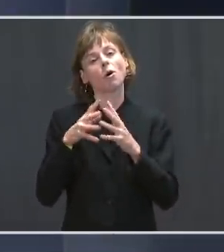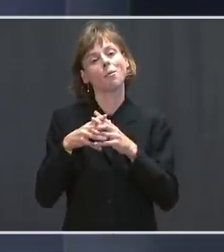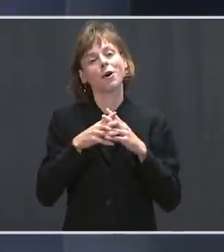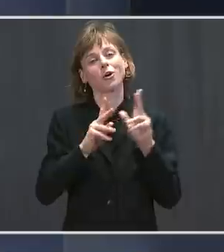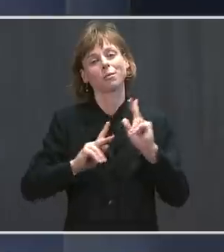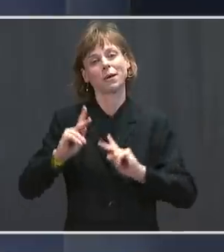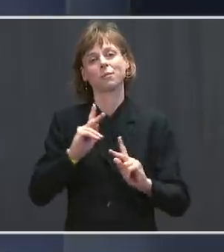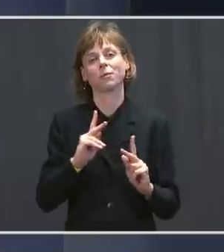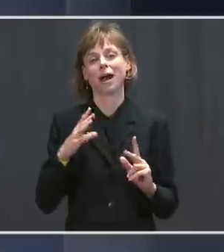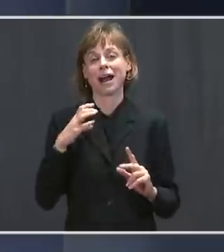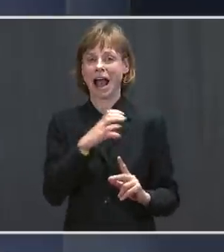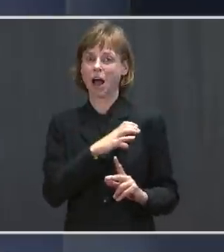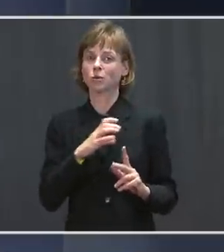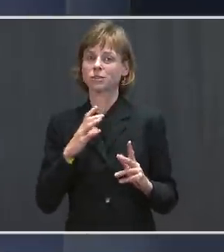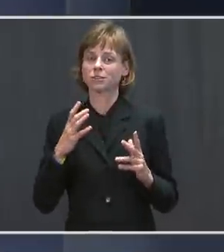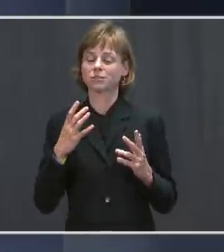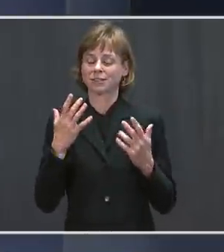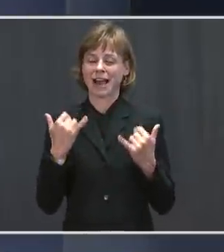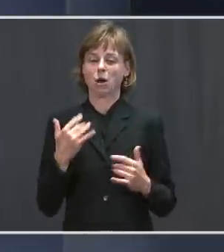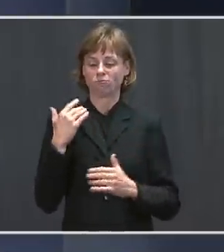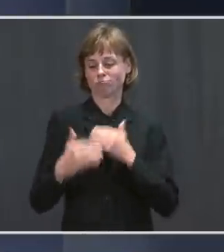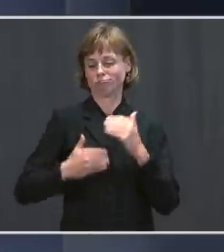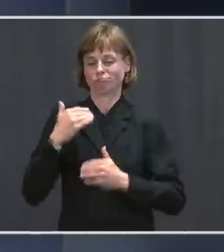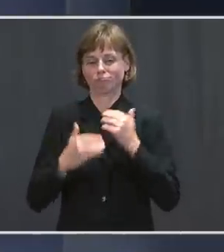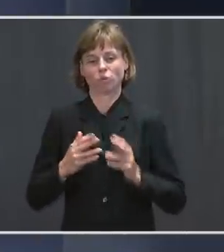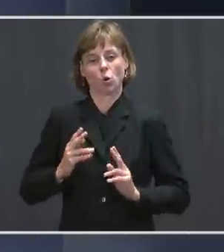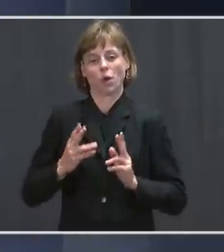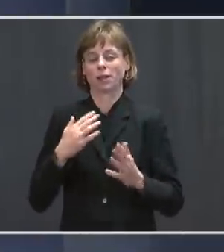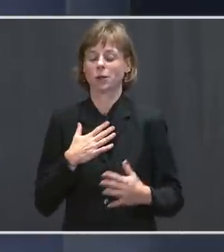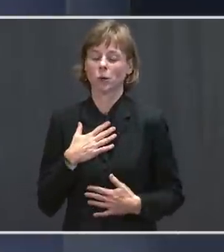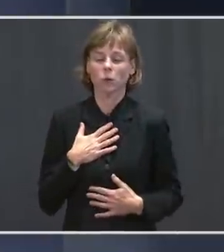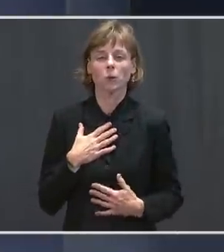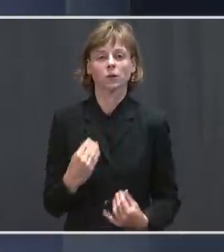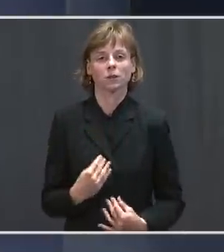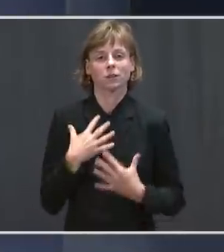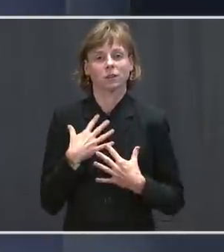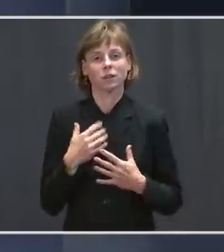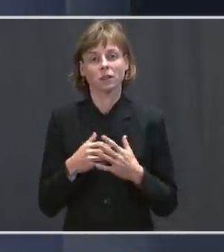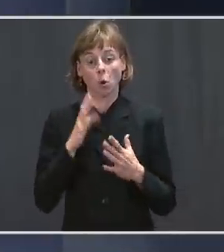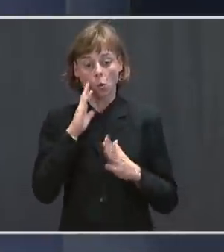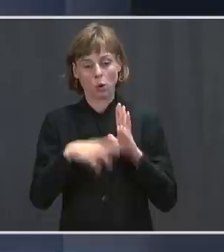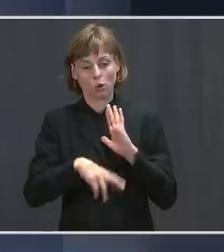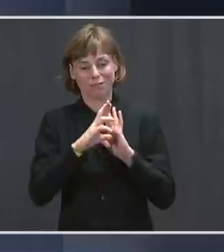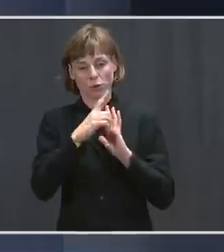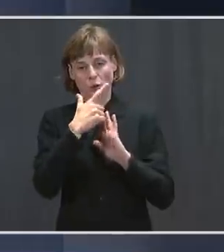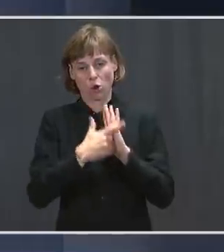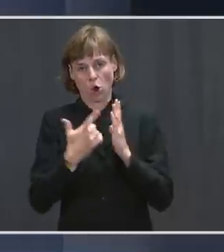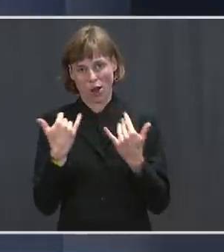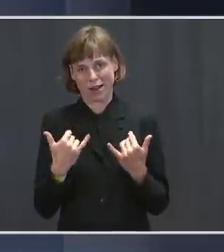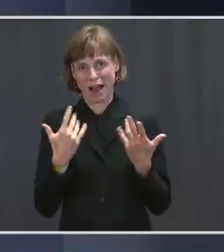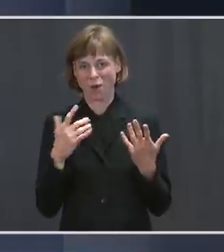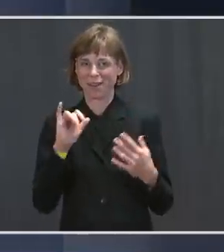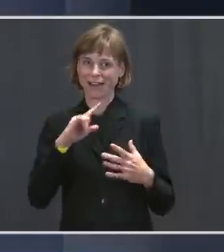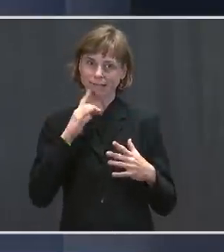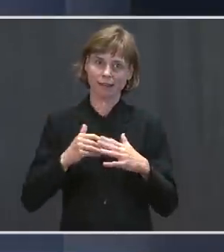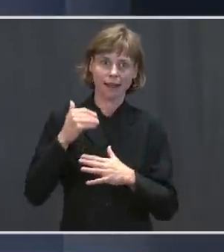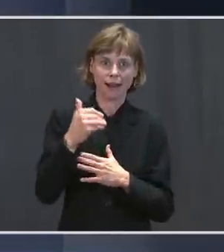Over the next several days, committees will have a chance to review the legislation. As you know, that's kind of the next step in the process next week,